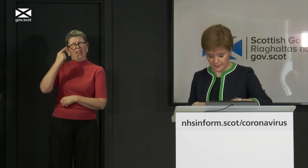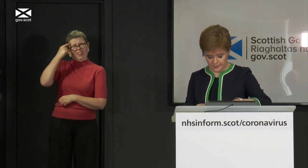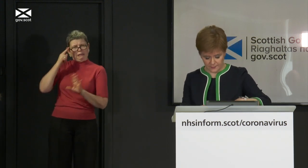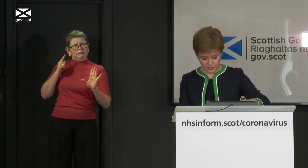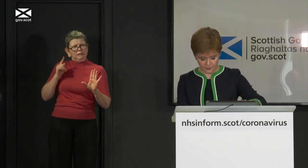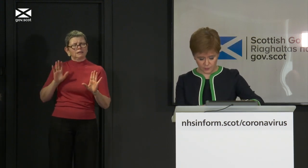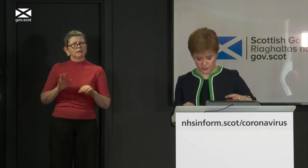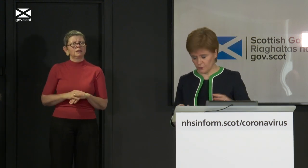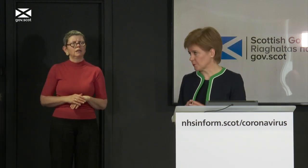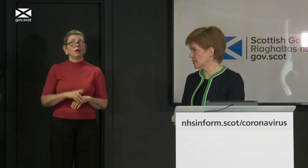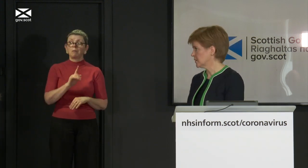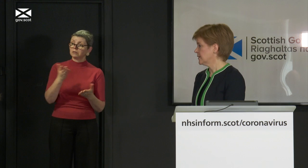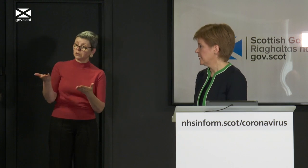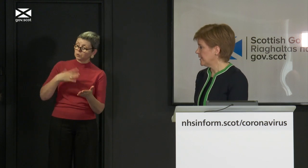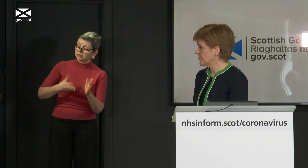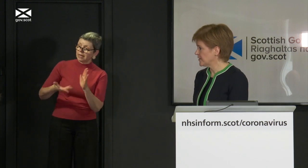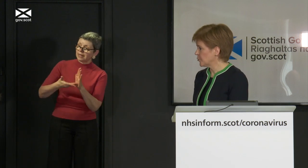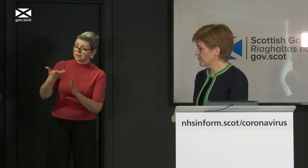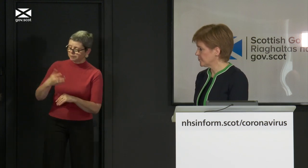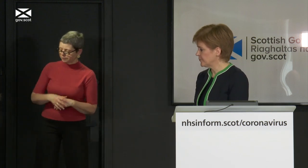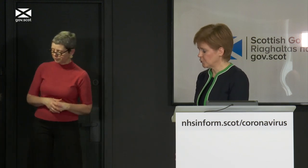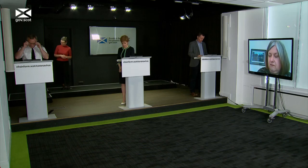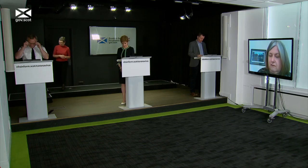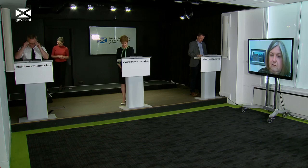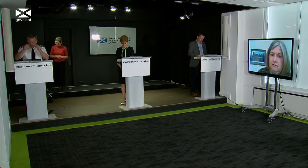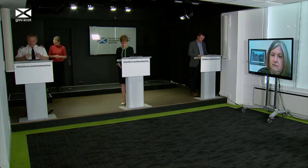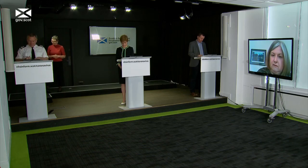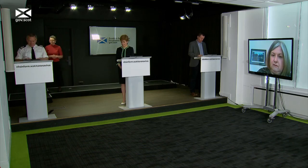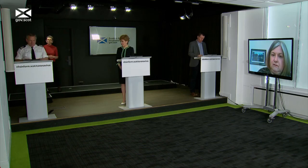But Chief Constable, do you want to address the point from your perspective?